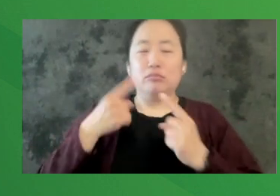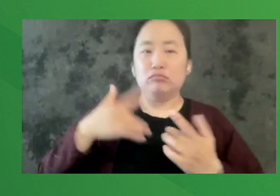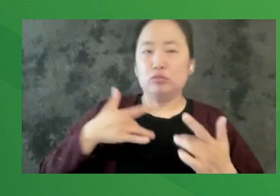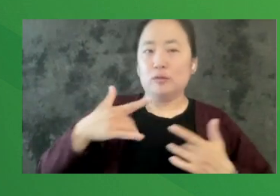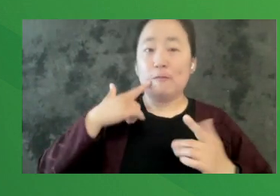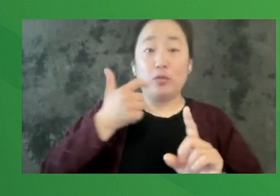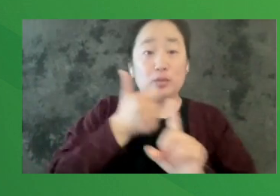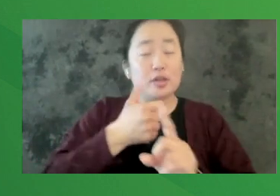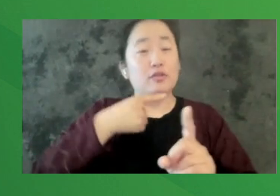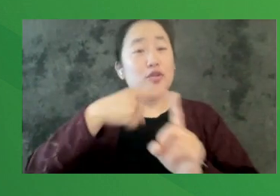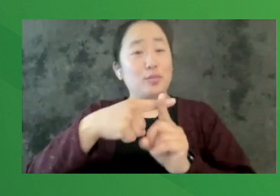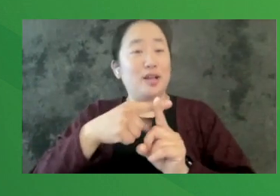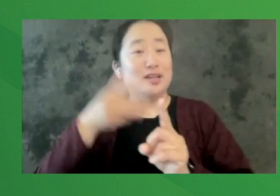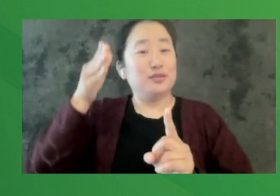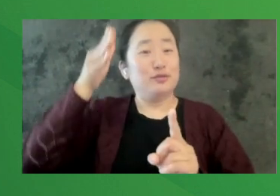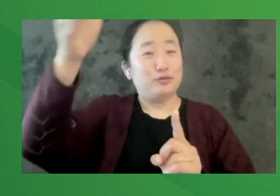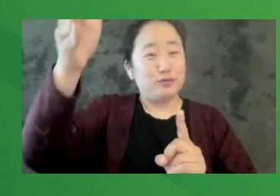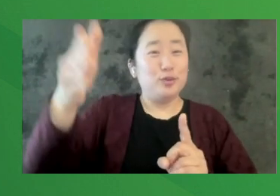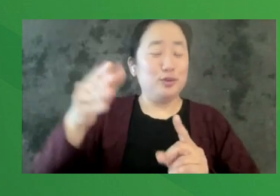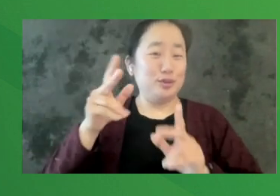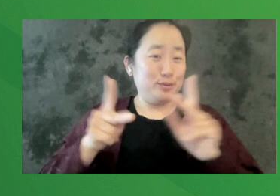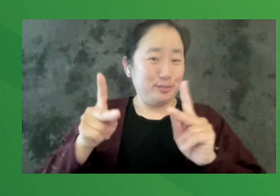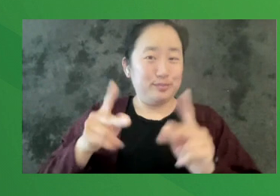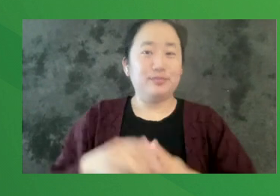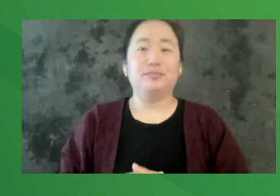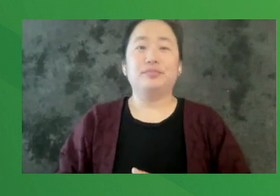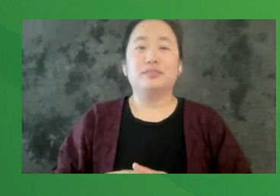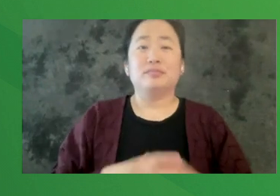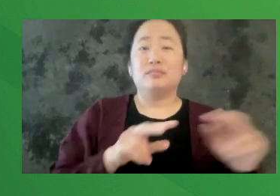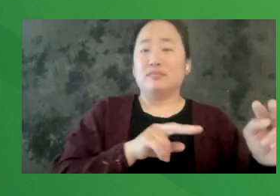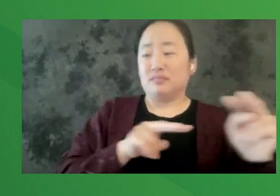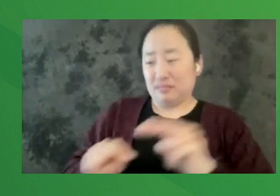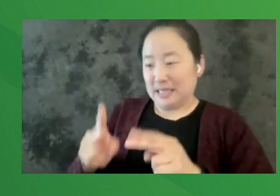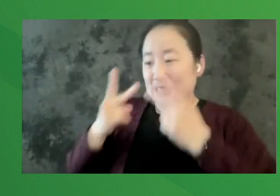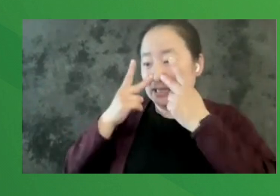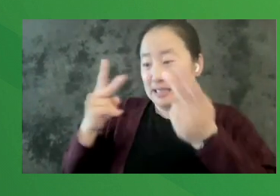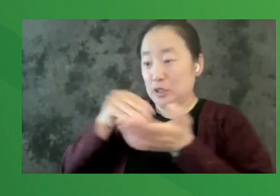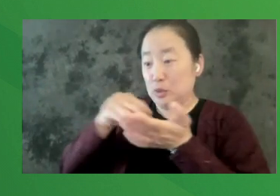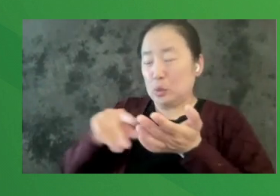They're also seeing concern in their students. So, we know that more in high school because